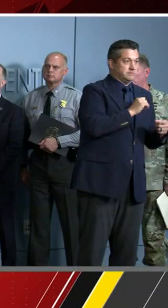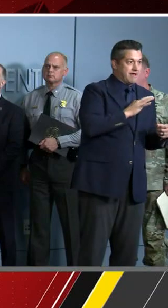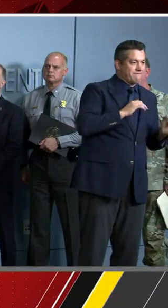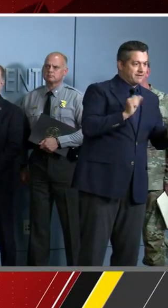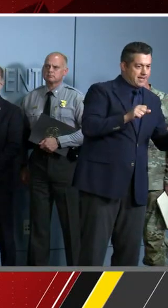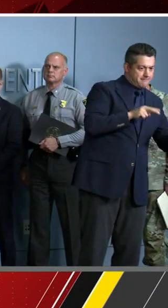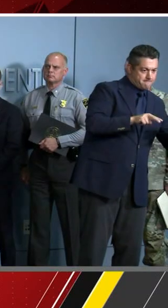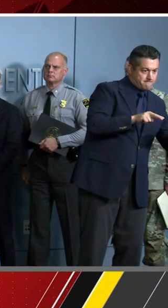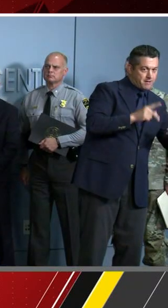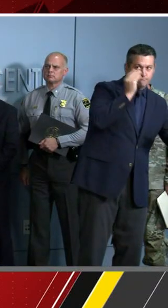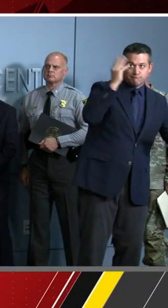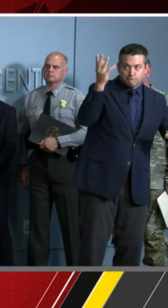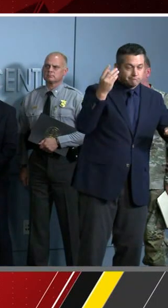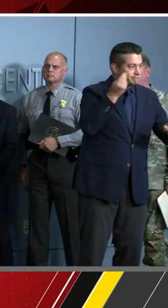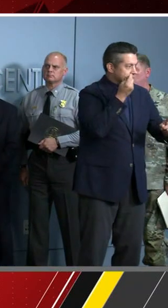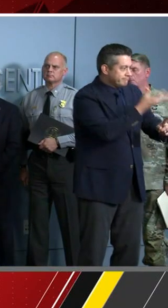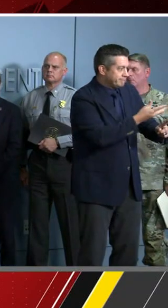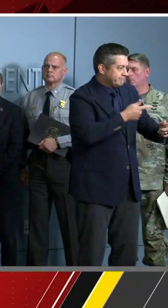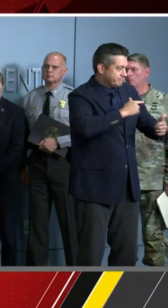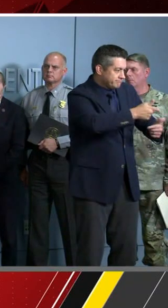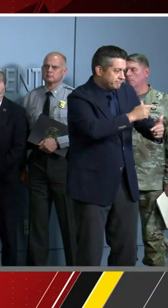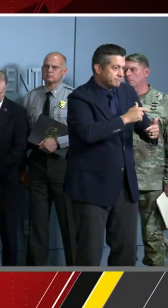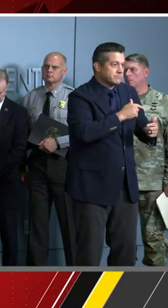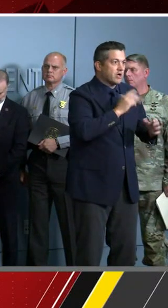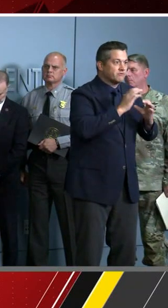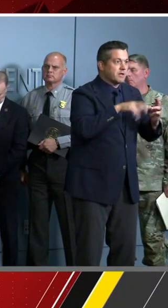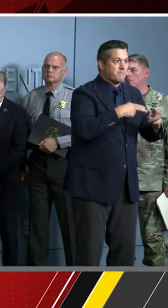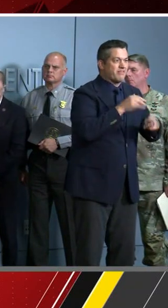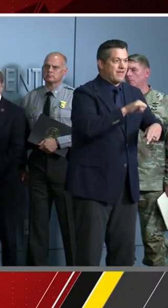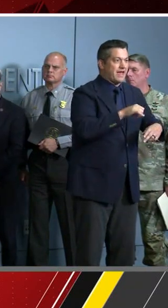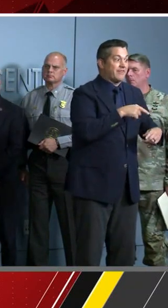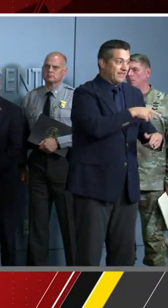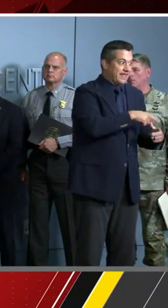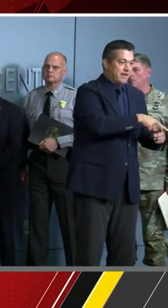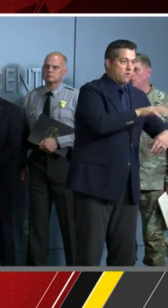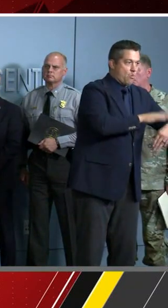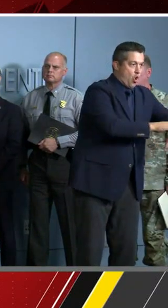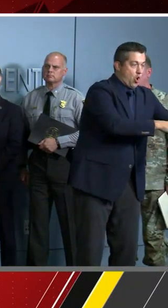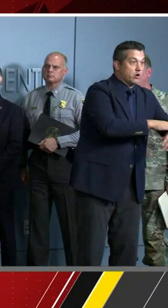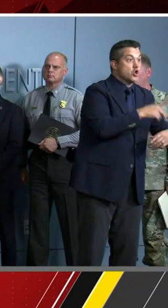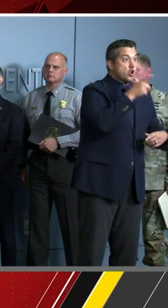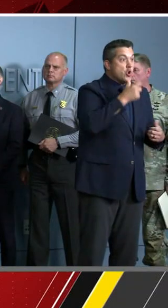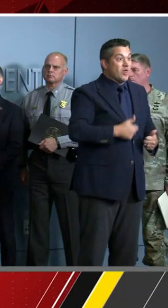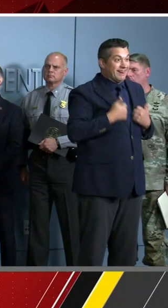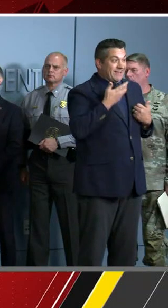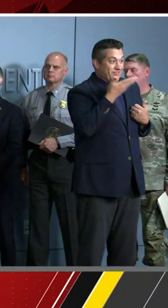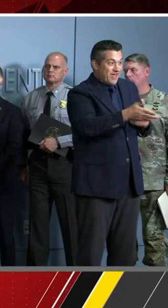information and warnings and